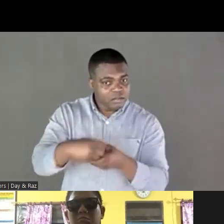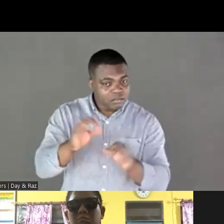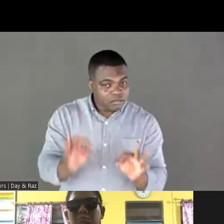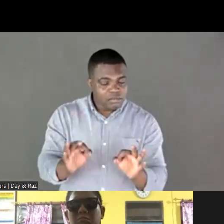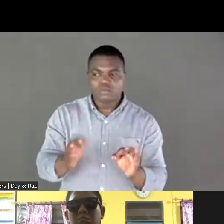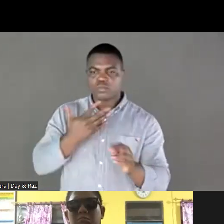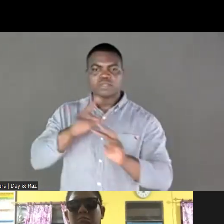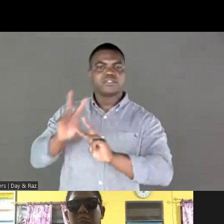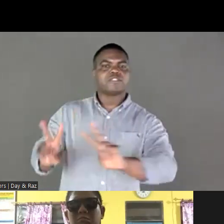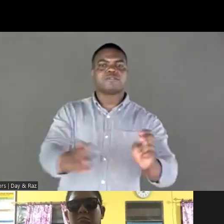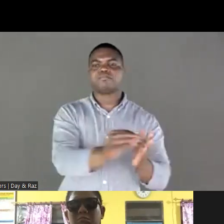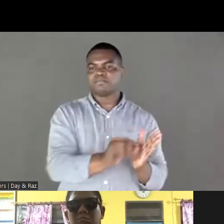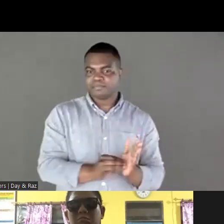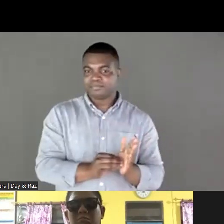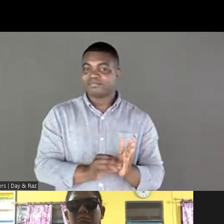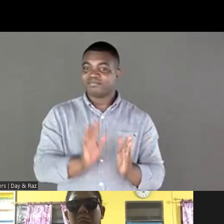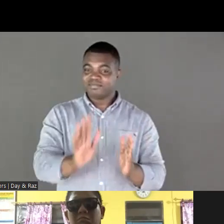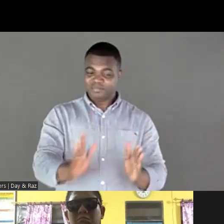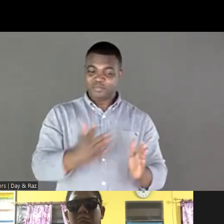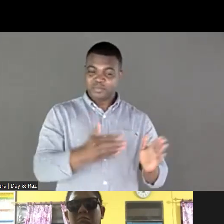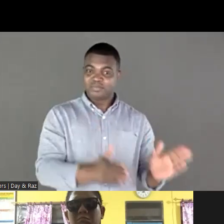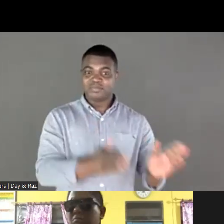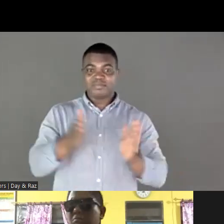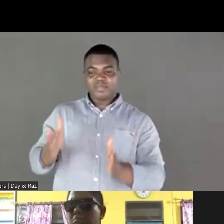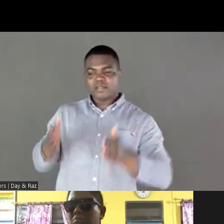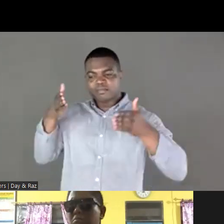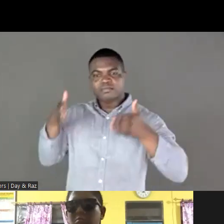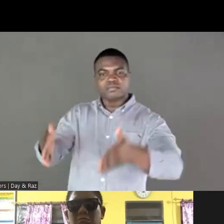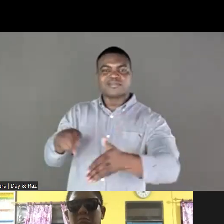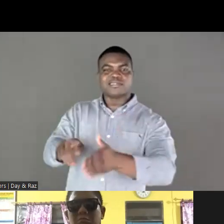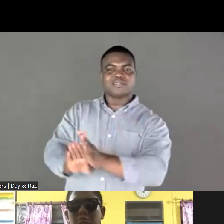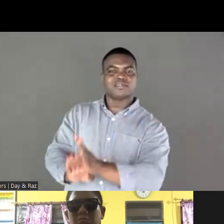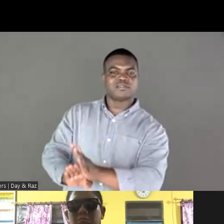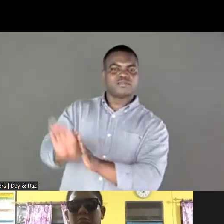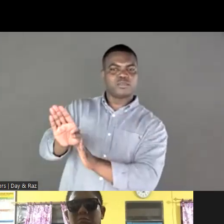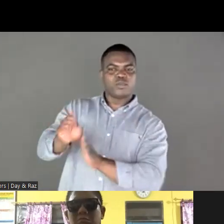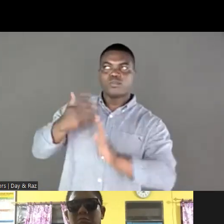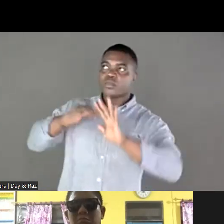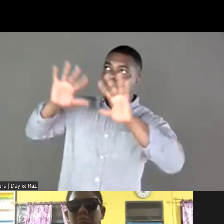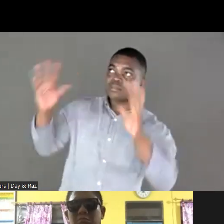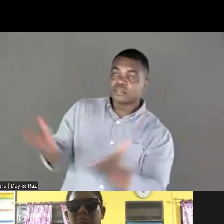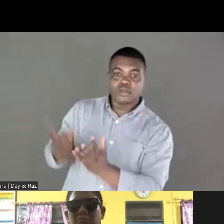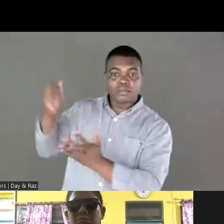investments with a focus that there was kind of a disproportionate sectoral focus on the health